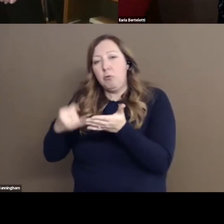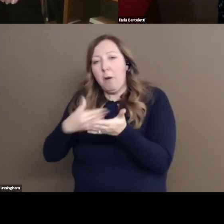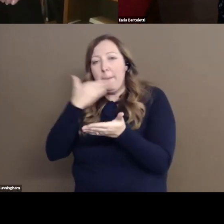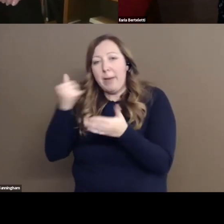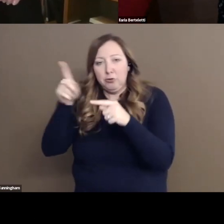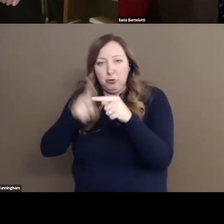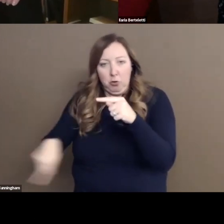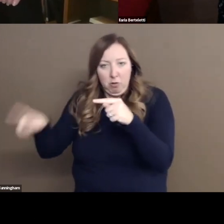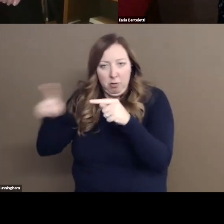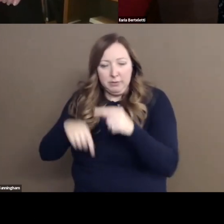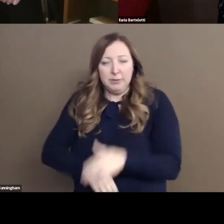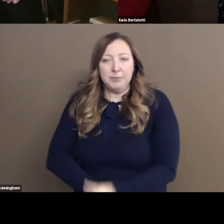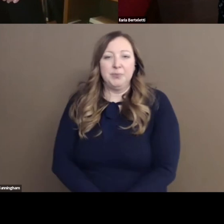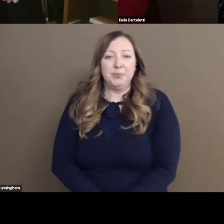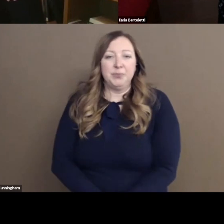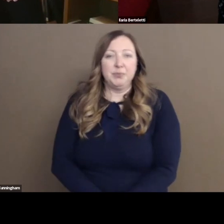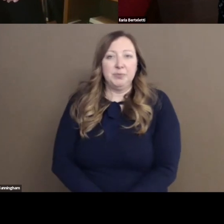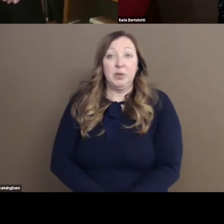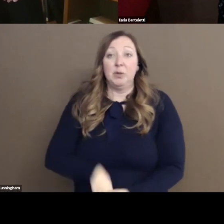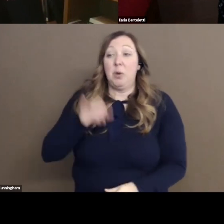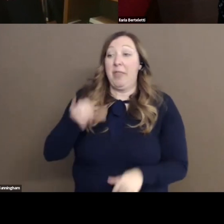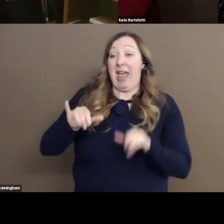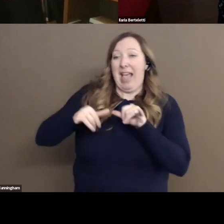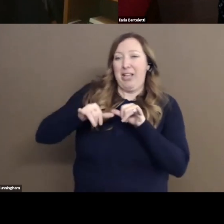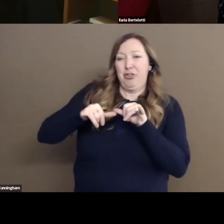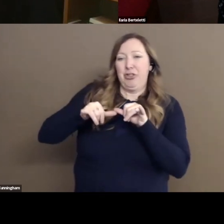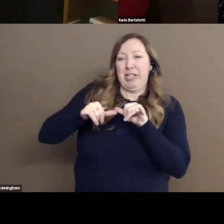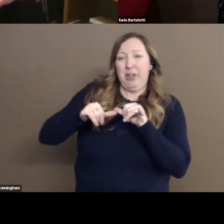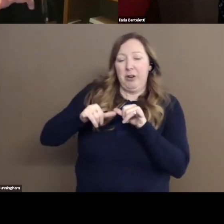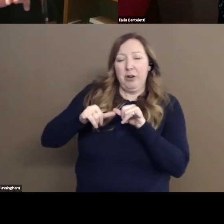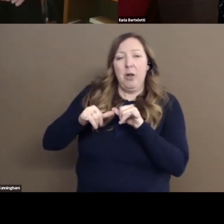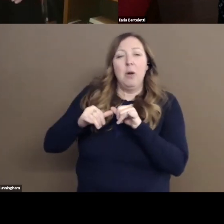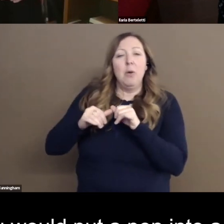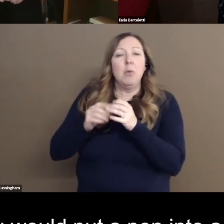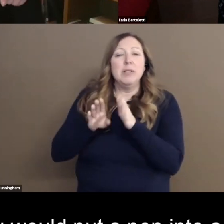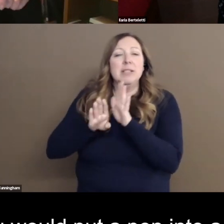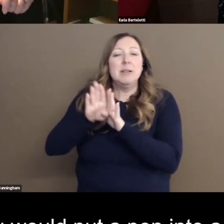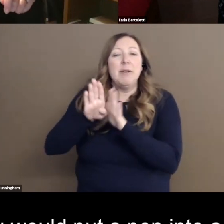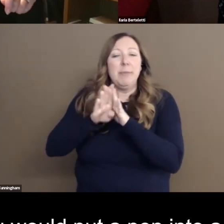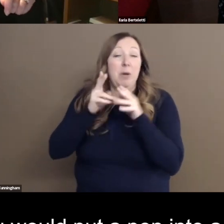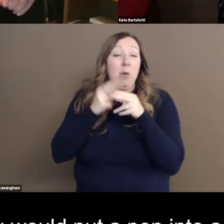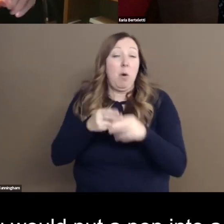force field um mechanisms where they